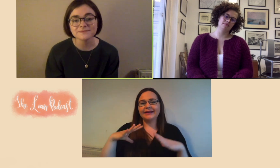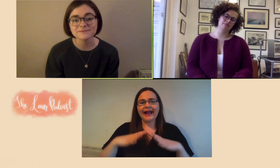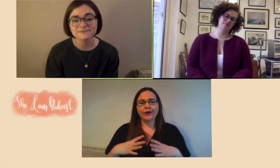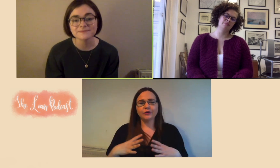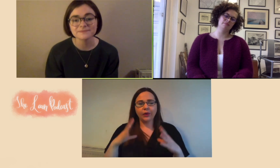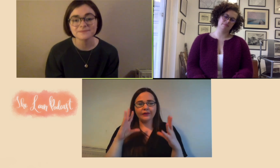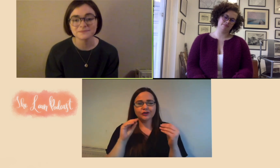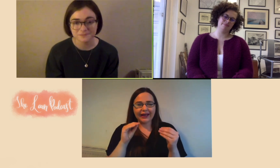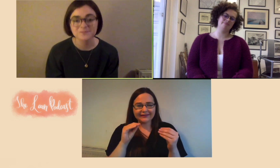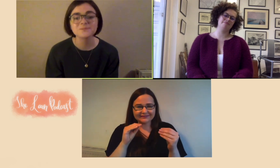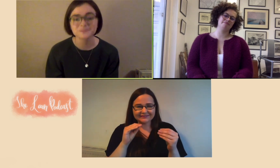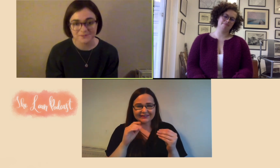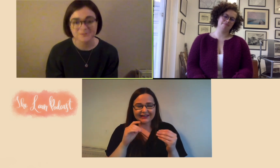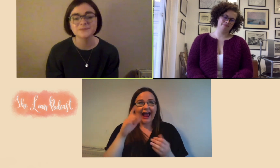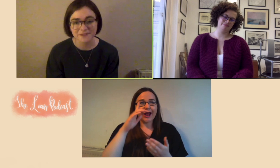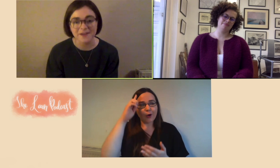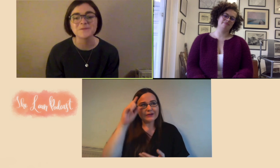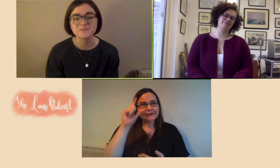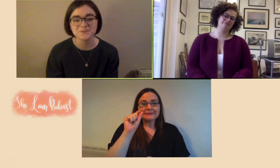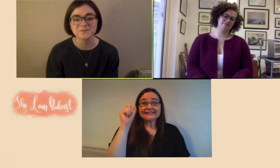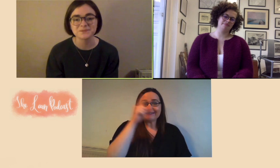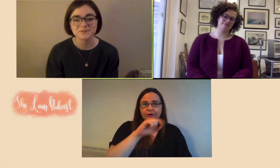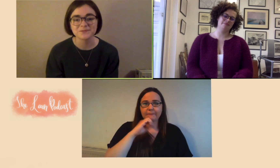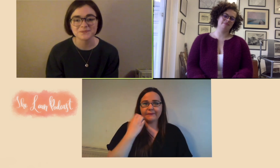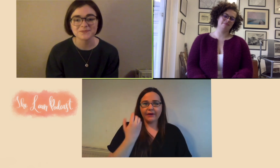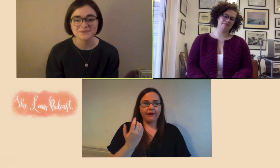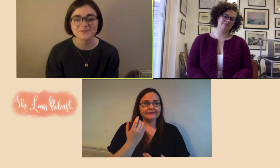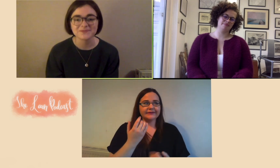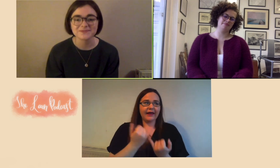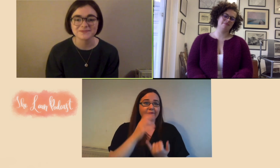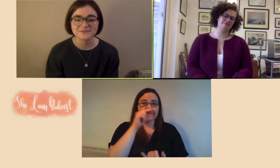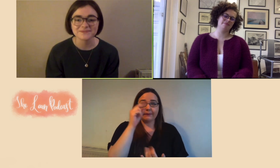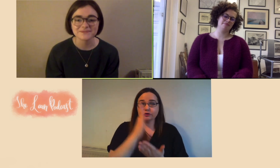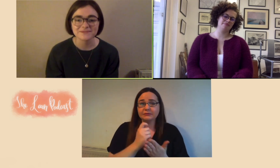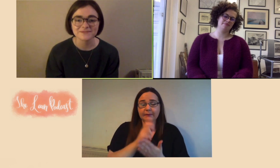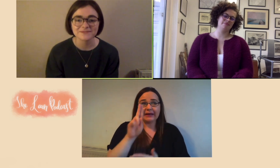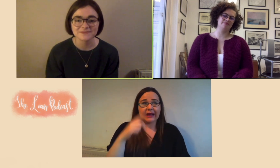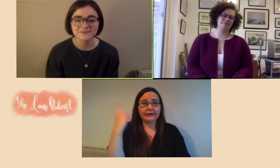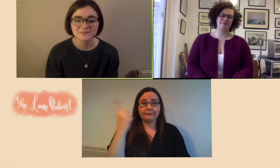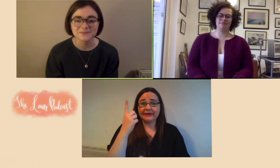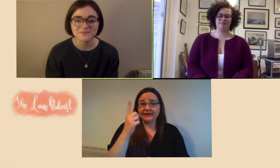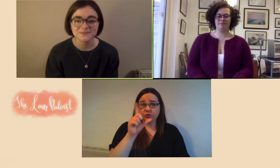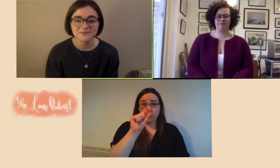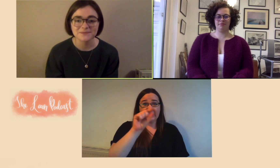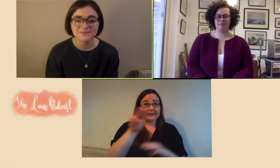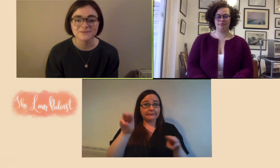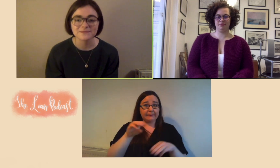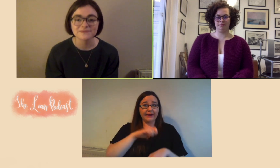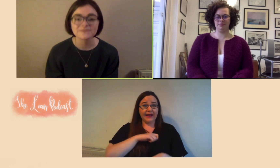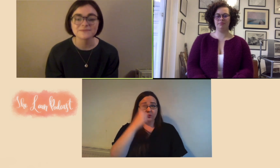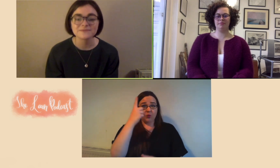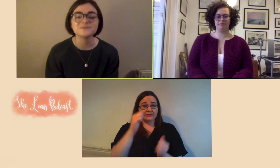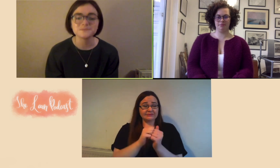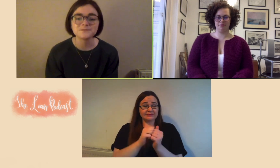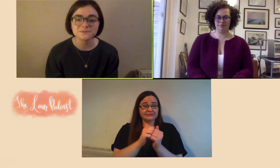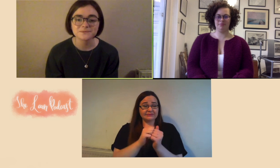just to have that five minute casual chats. I know it's quite difficult. For example, like there could be maybe 20 people